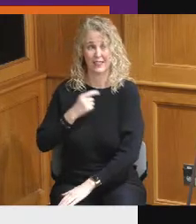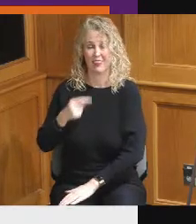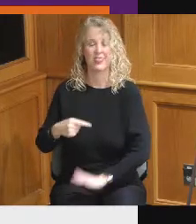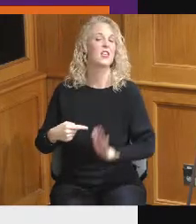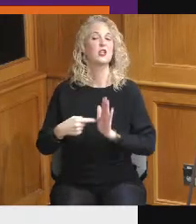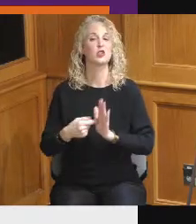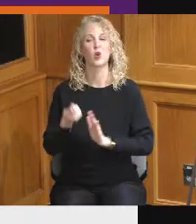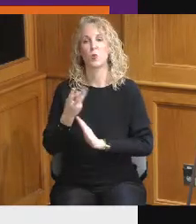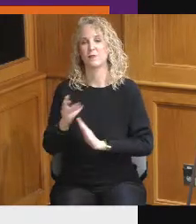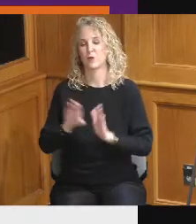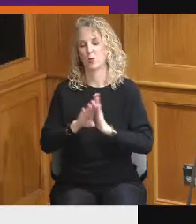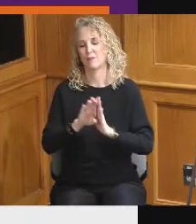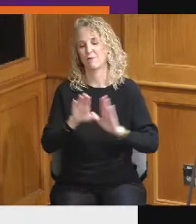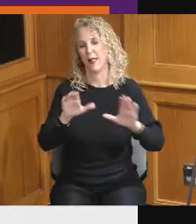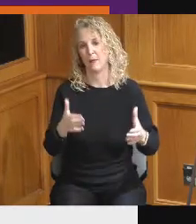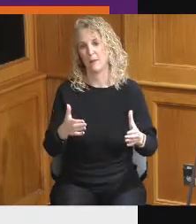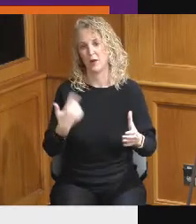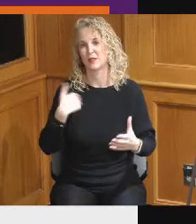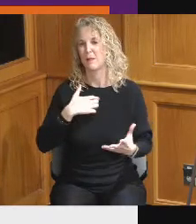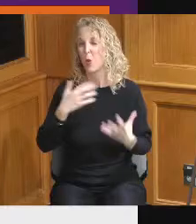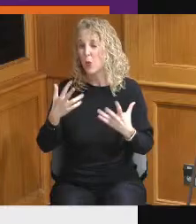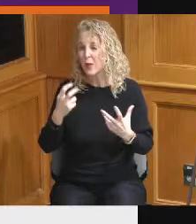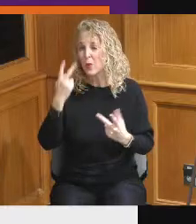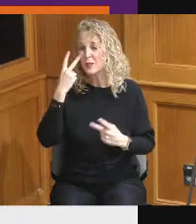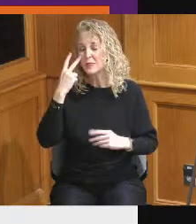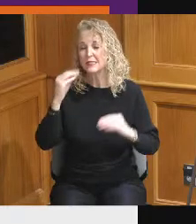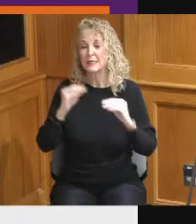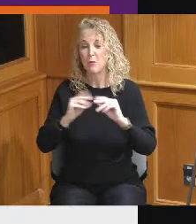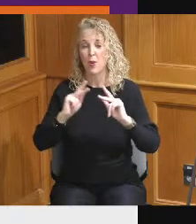get more into the actual people who are living in these homes who benefiting from living these homes